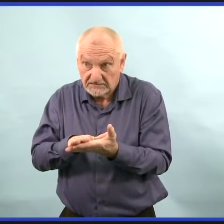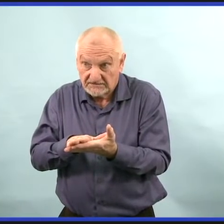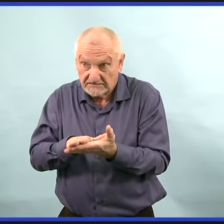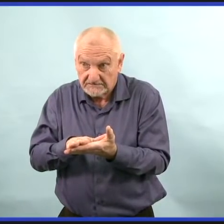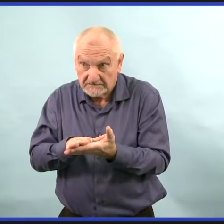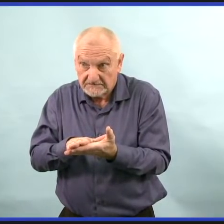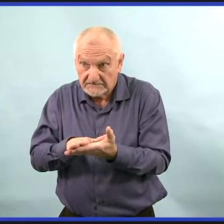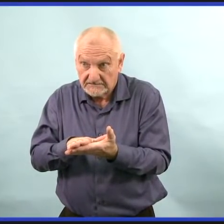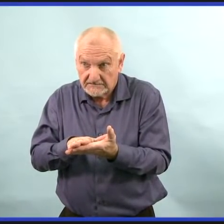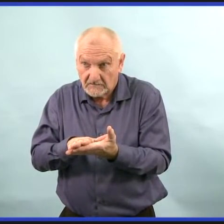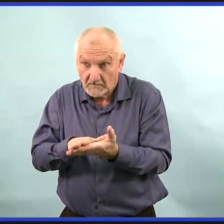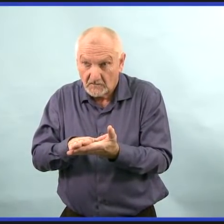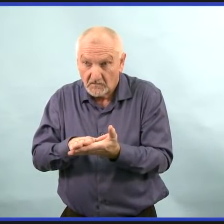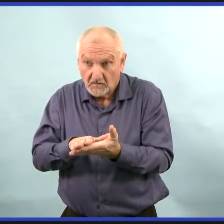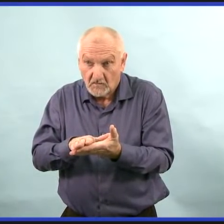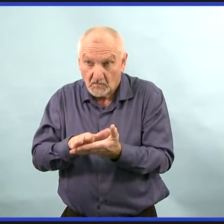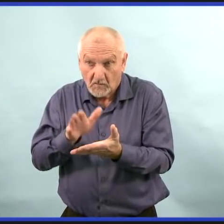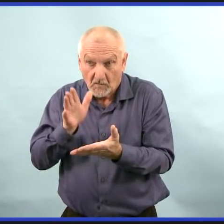defer that to uh to education official